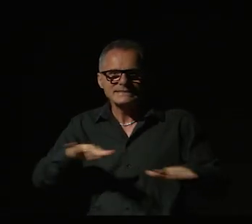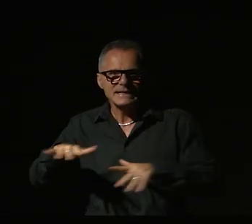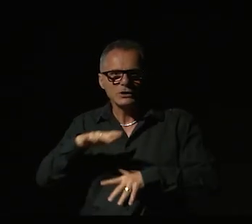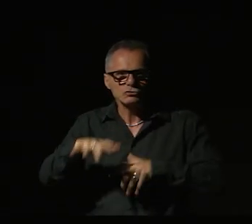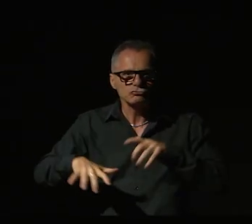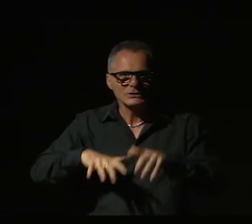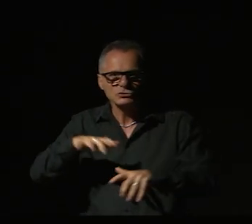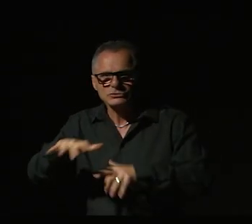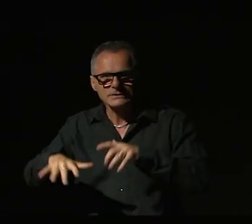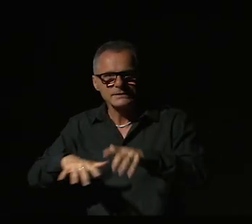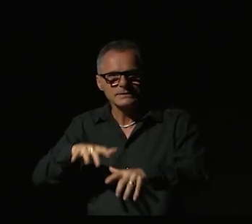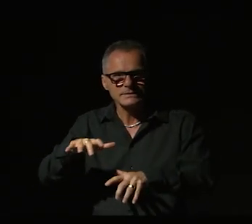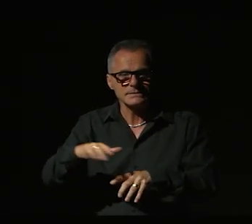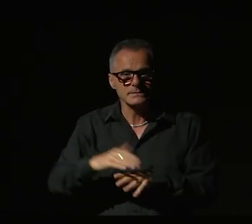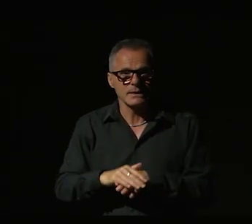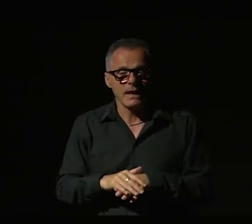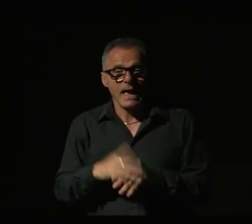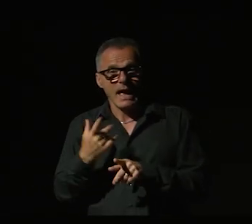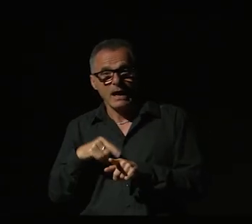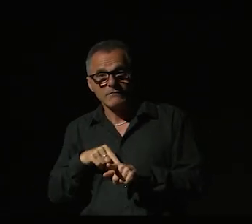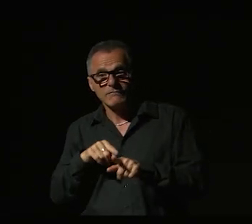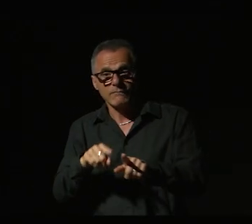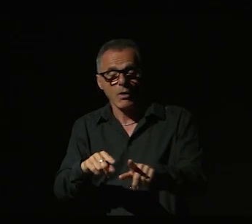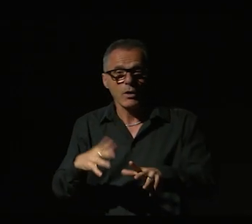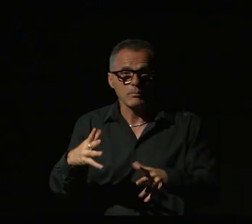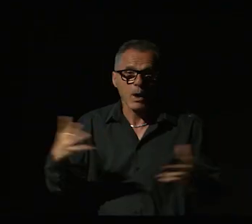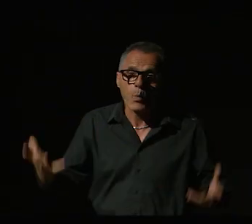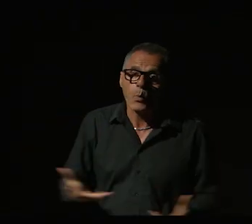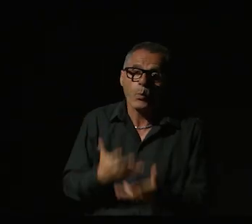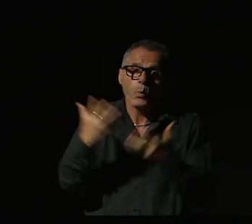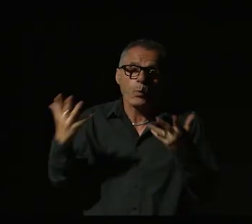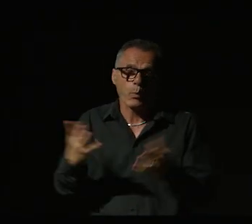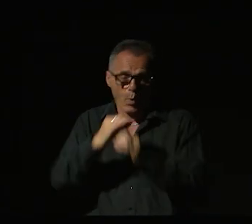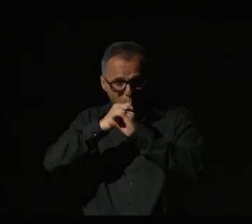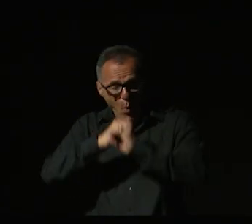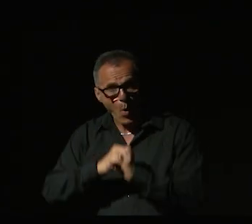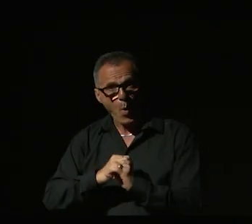and proceeded by a Triton who's blowing his horn.